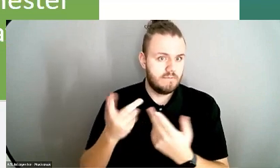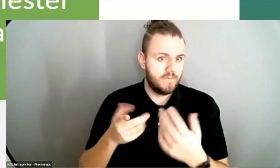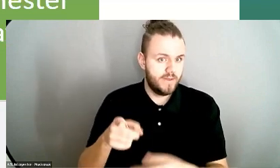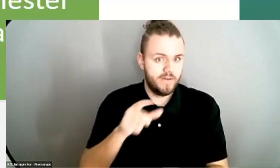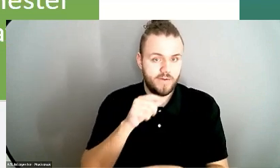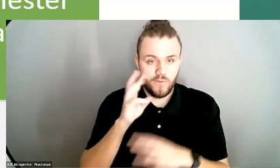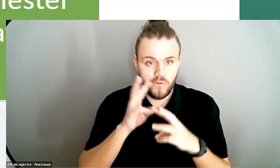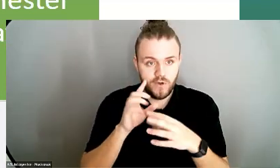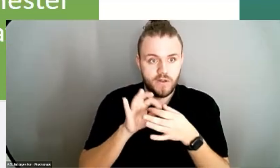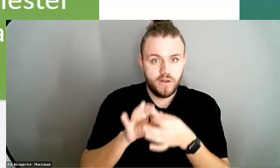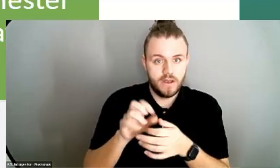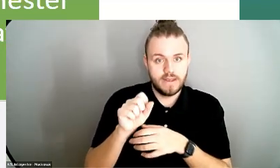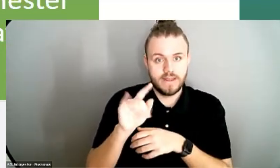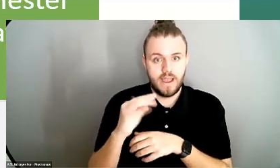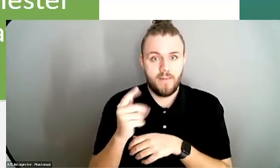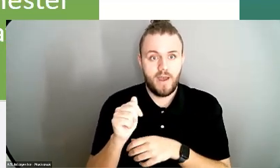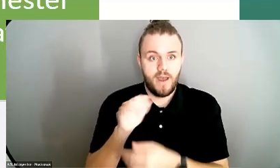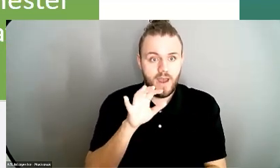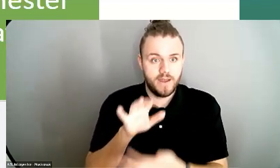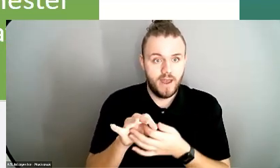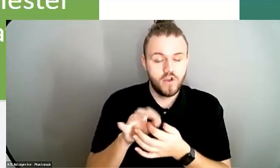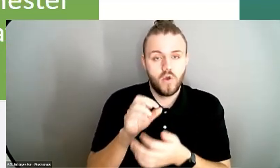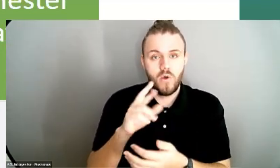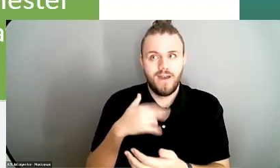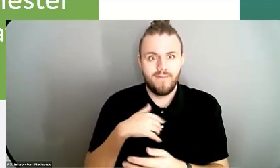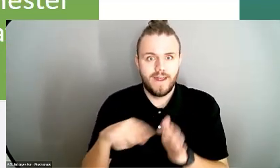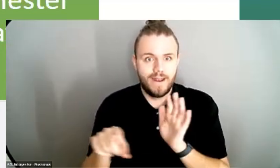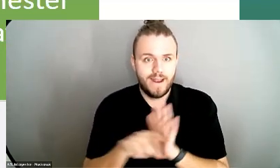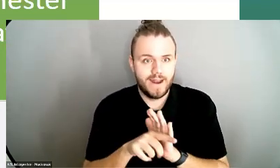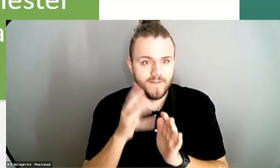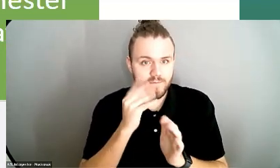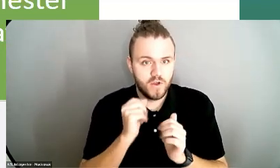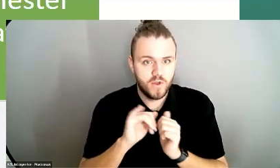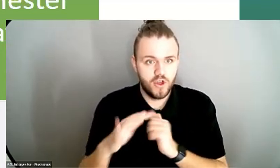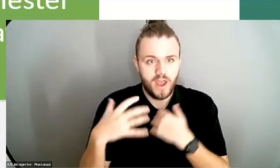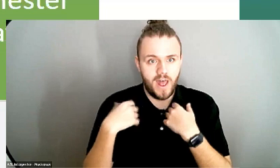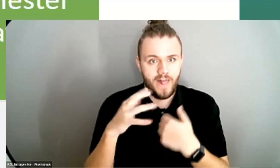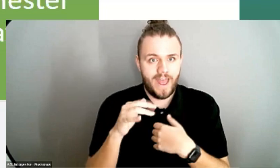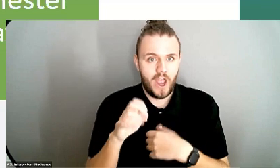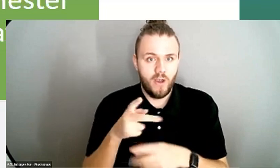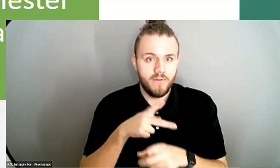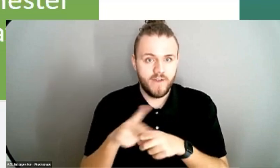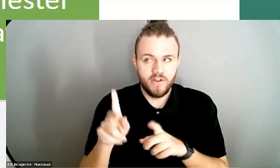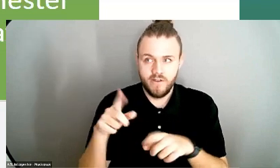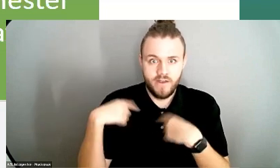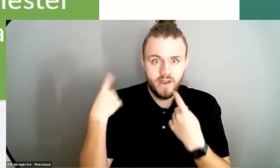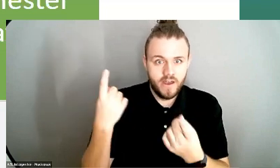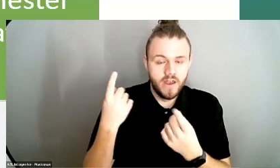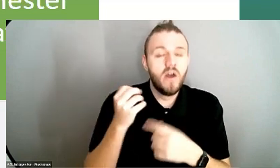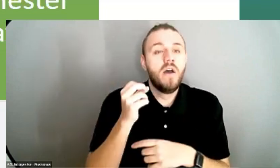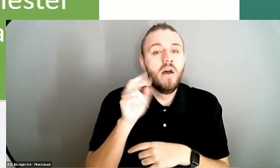about the stigma attached or they've had negative experiences with the health care profession in the past. Or because they don't have